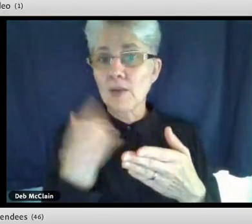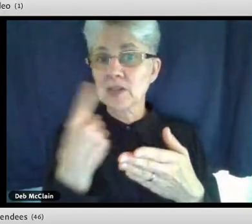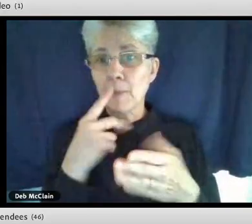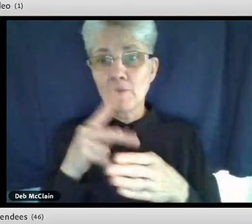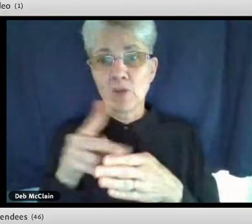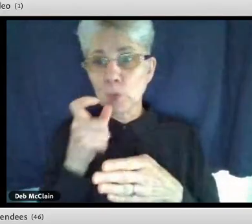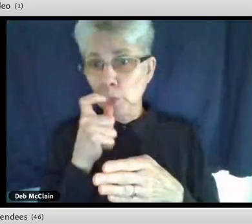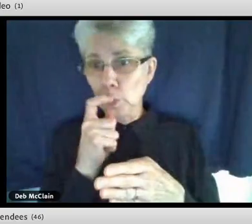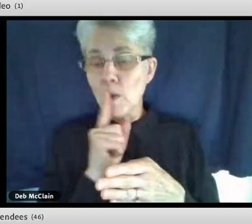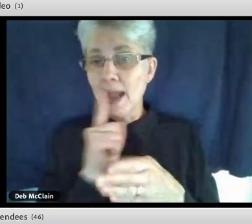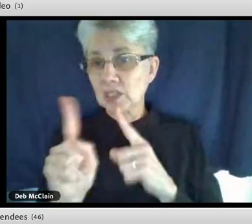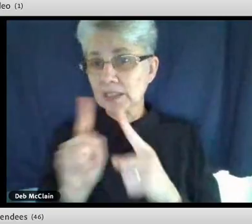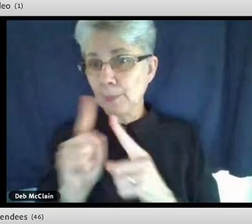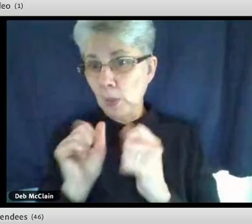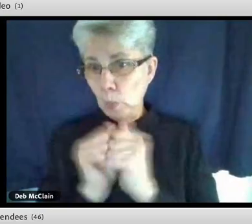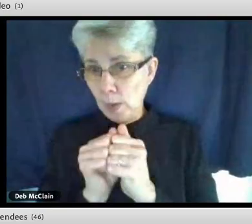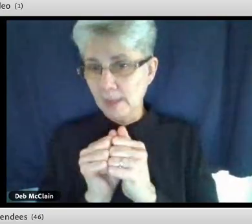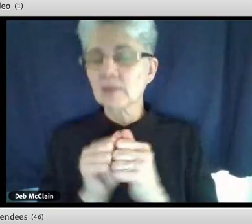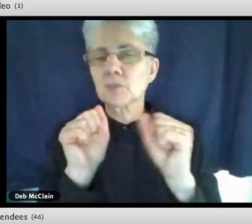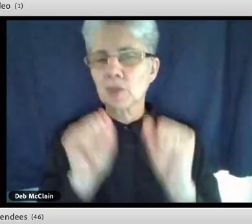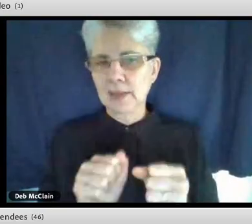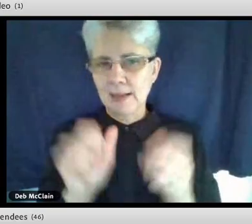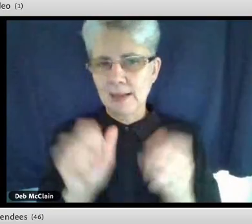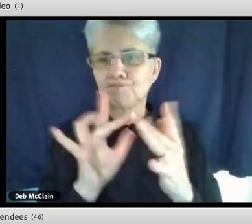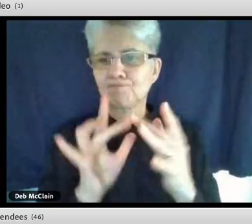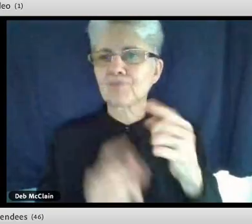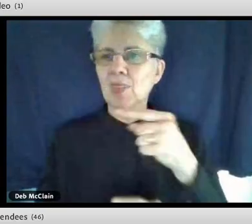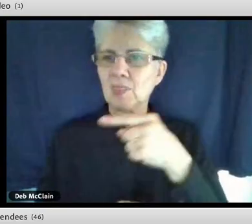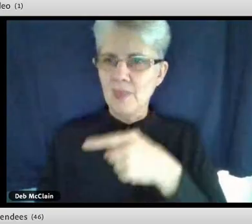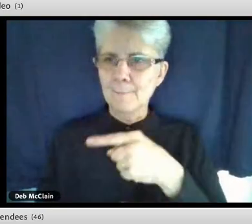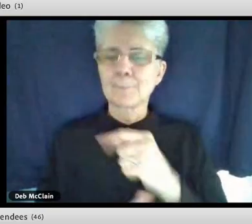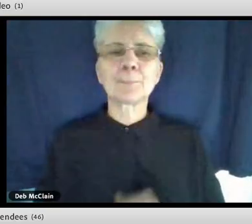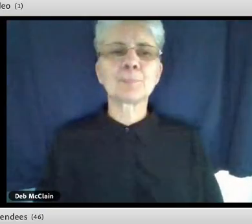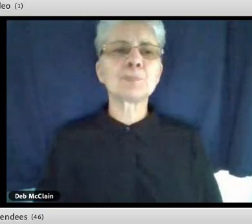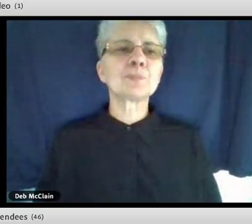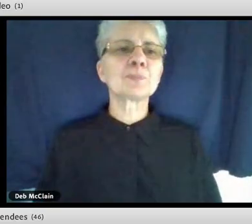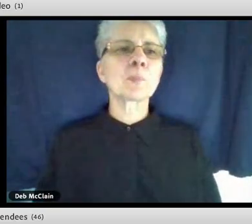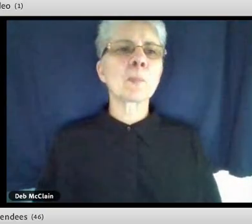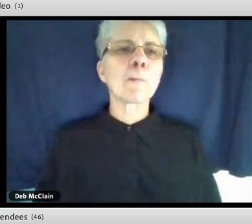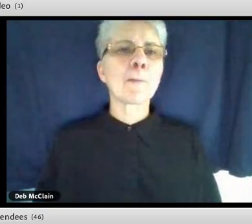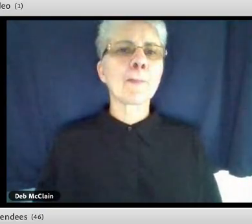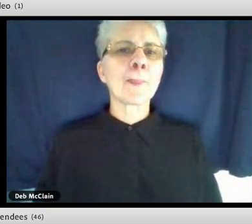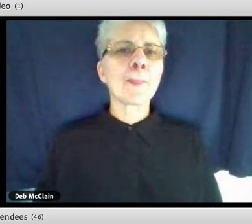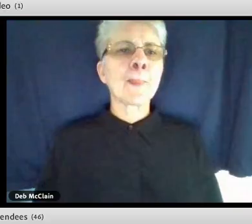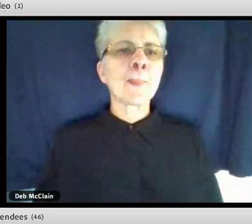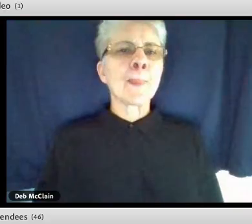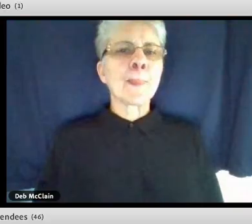This is kind of a way to do that, and then there's not a lot of, you know, great articles